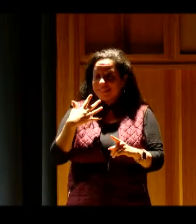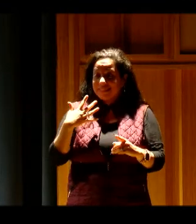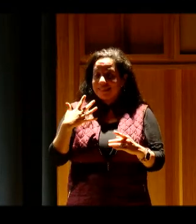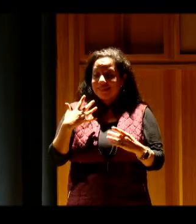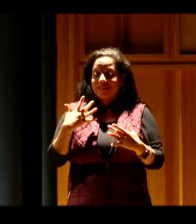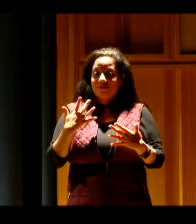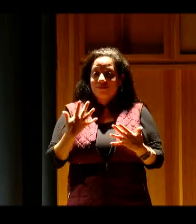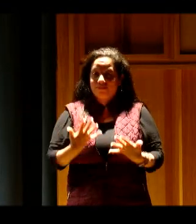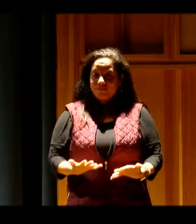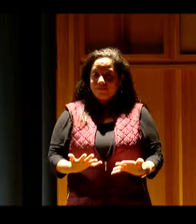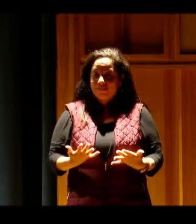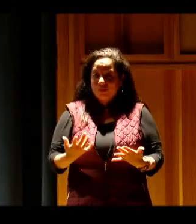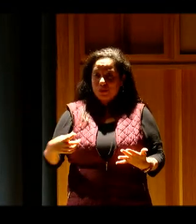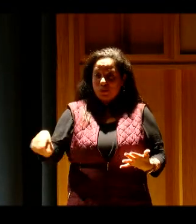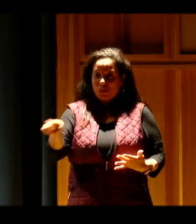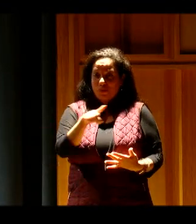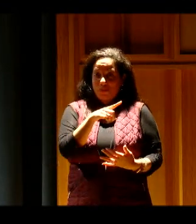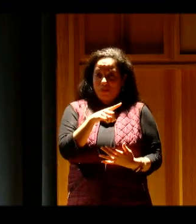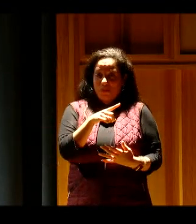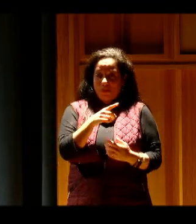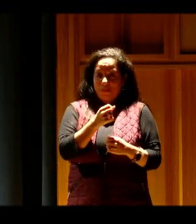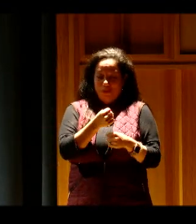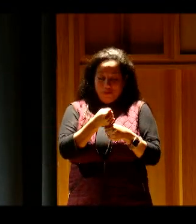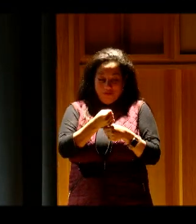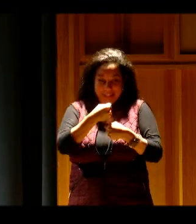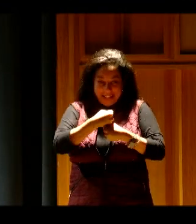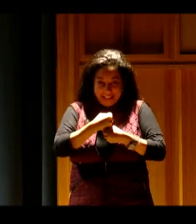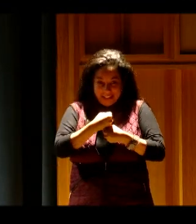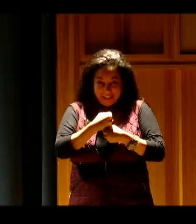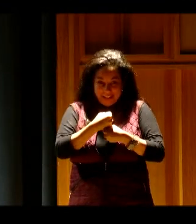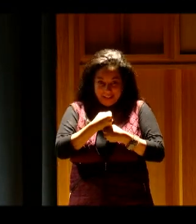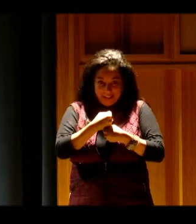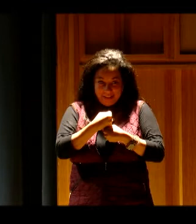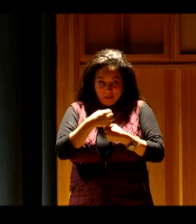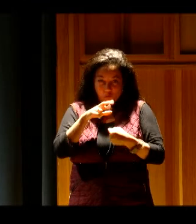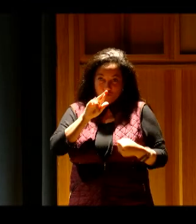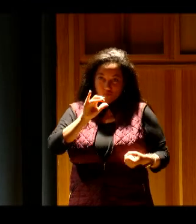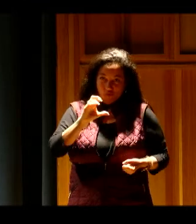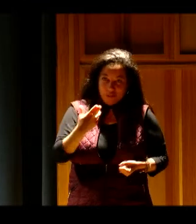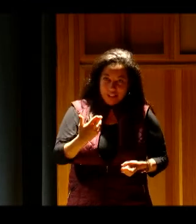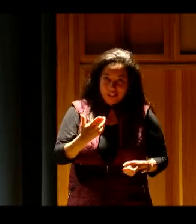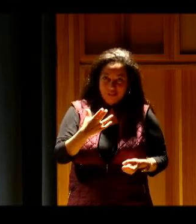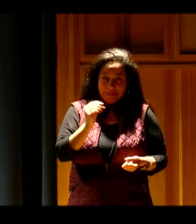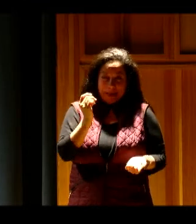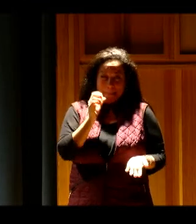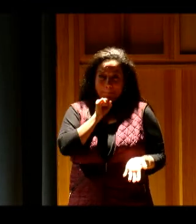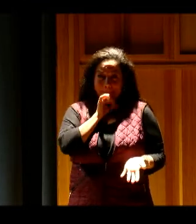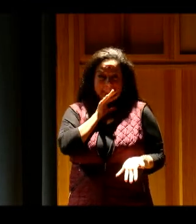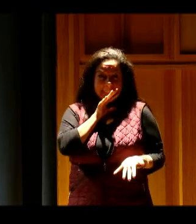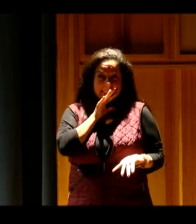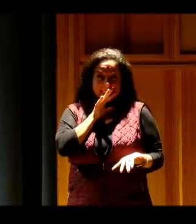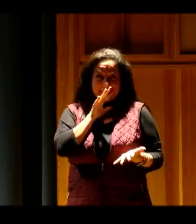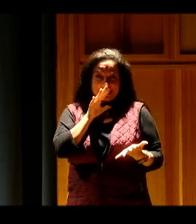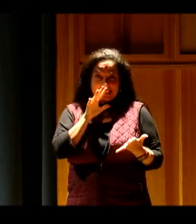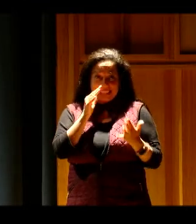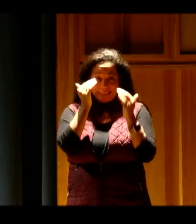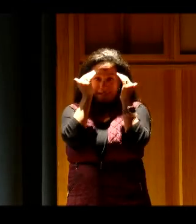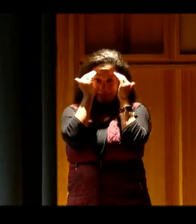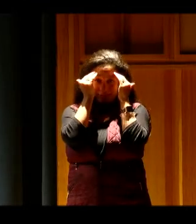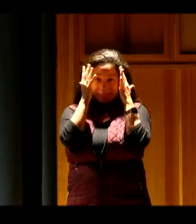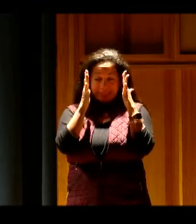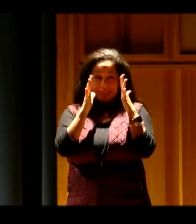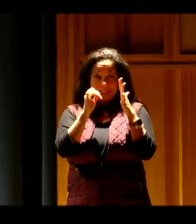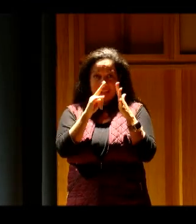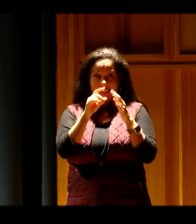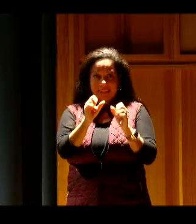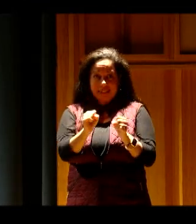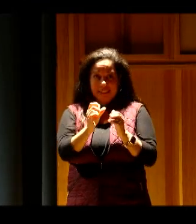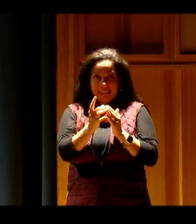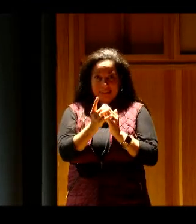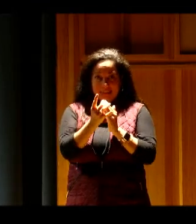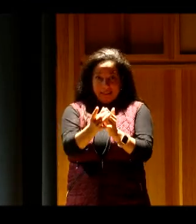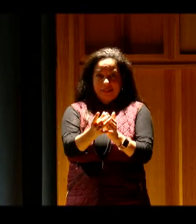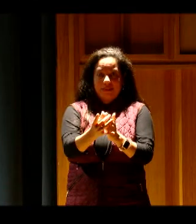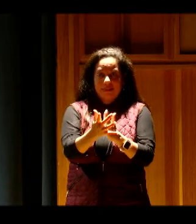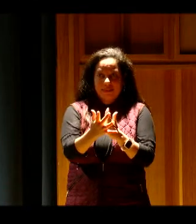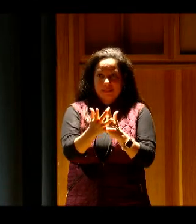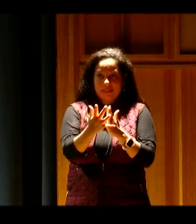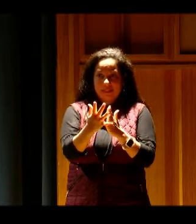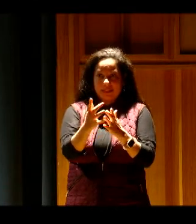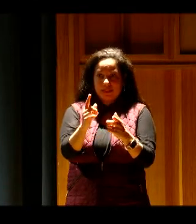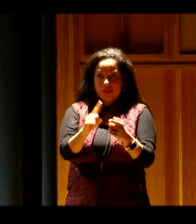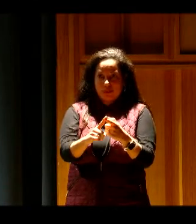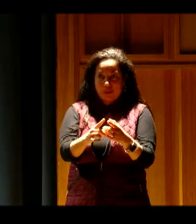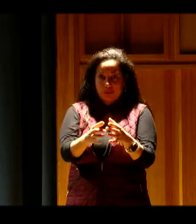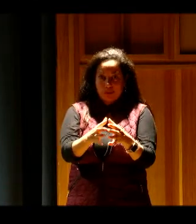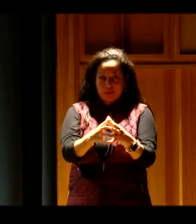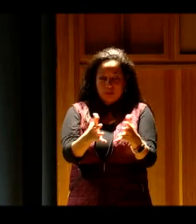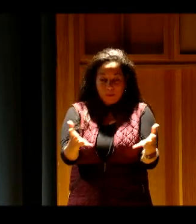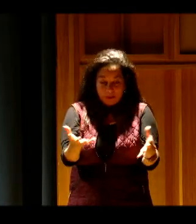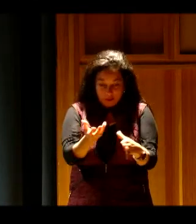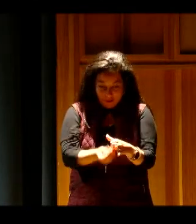are creating rich and messy landscapes of knowledge to replace the super directional highway that has led us to so much loss.